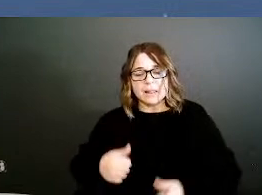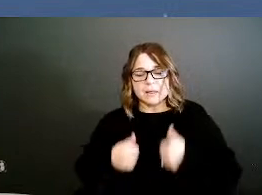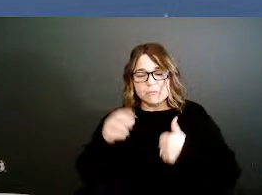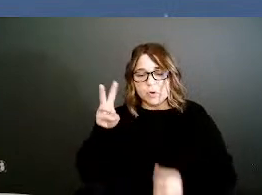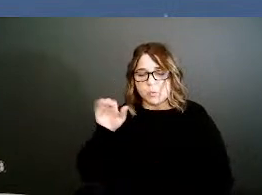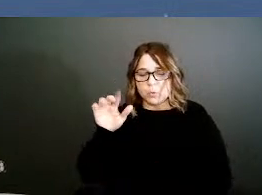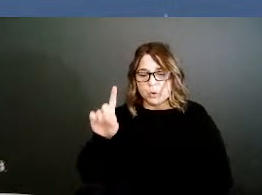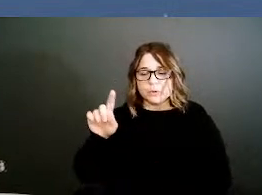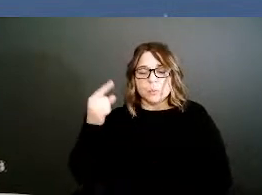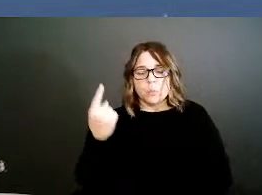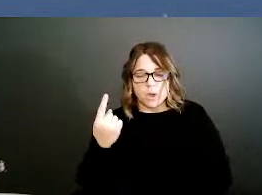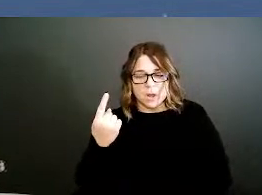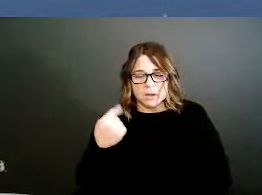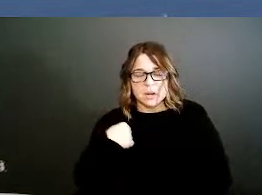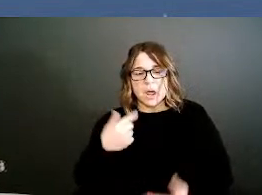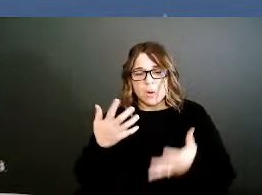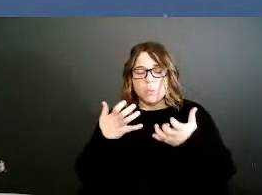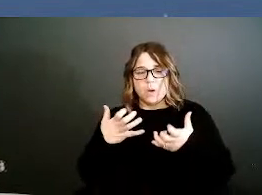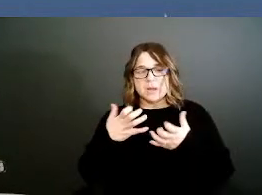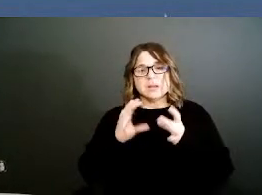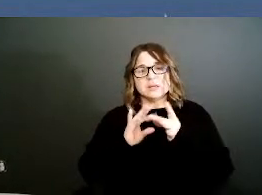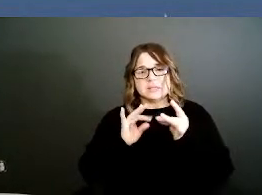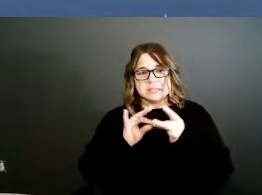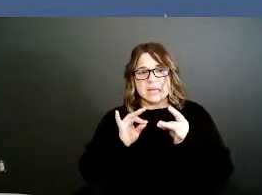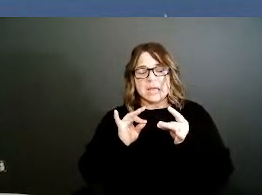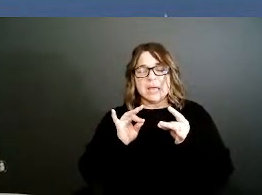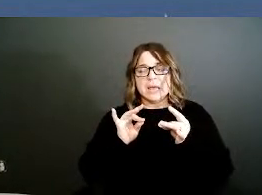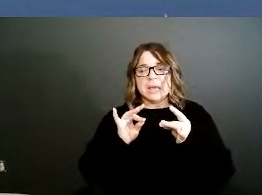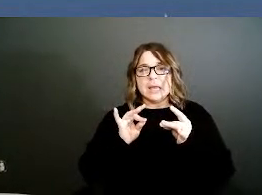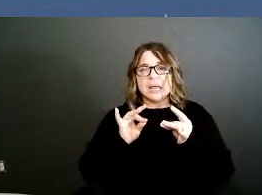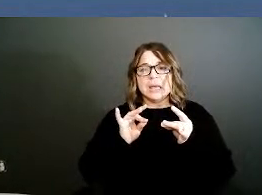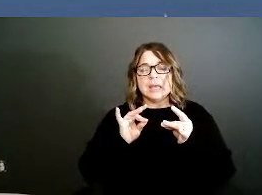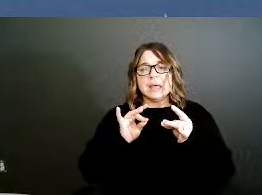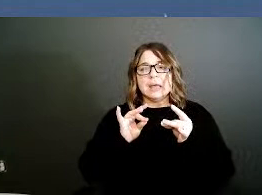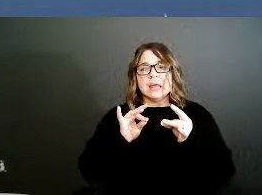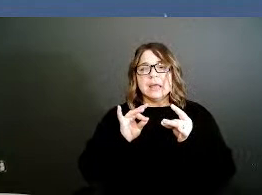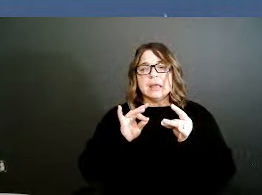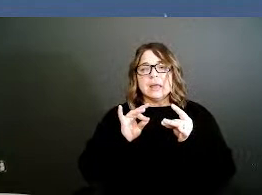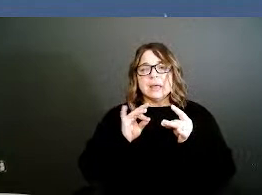AND I WANT TO SAY, YES, TO MY CITY COUNCIL MEMBER AND ALL THE MEMBERS OF THE COUNCIL, I HOPE YOU